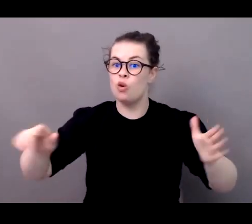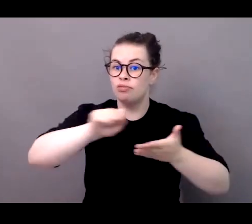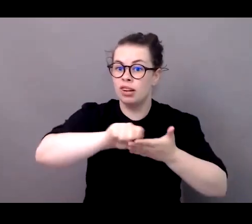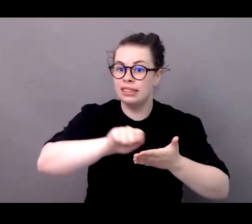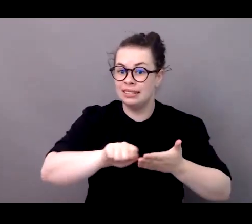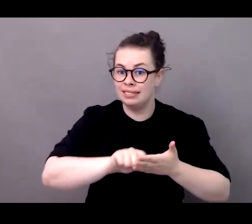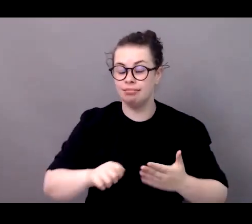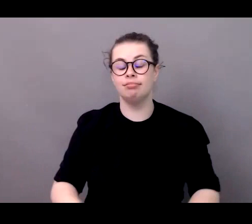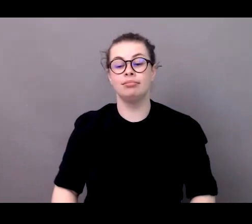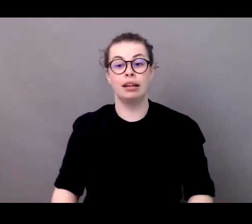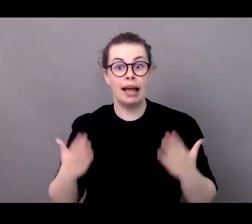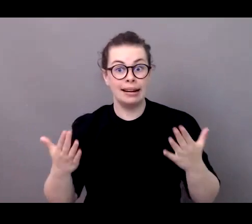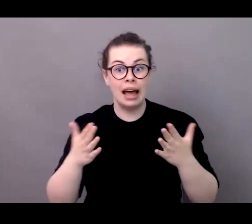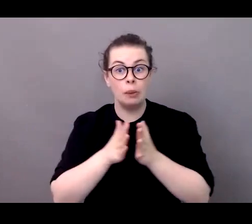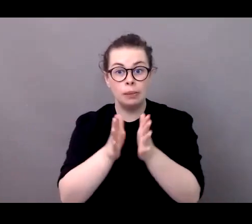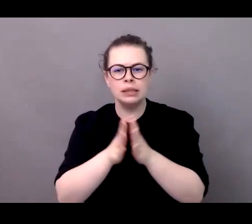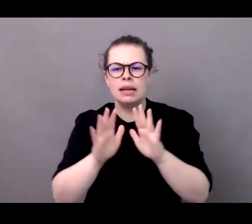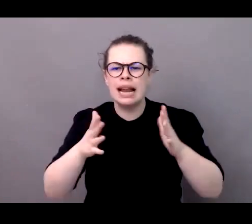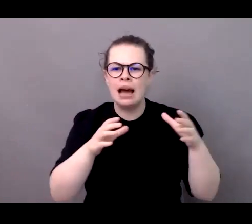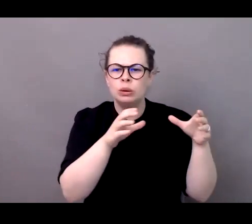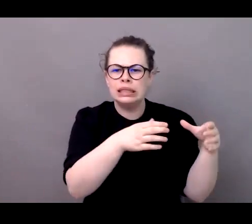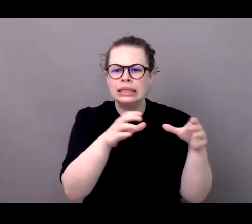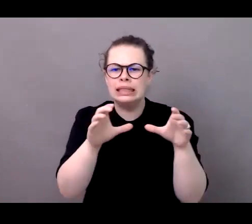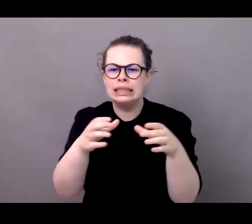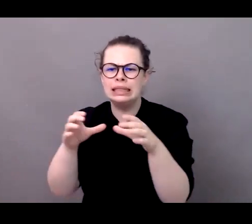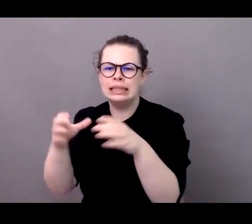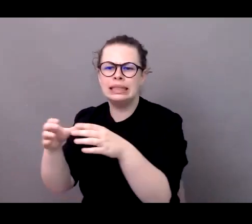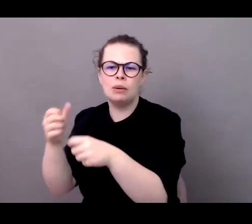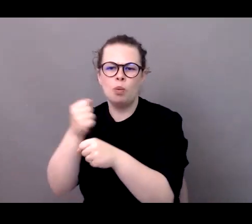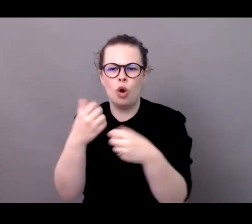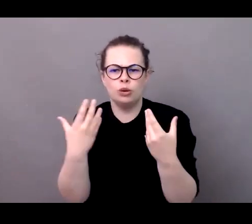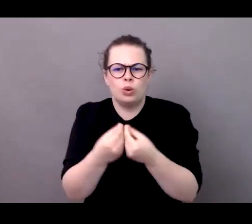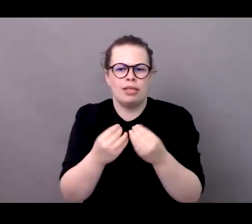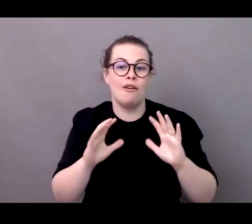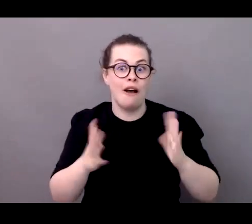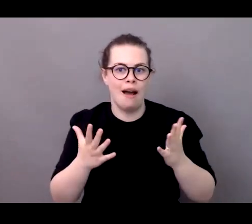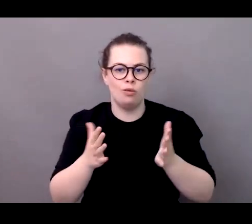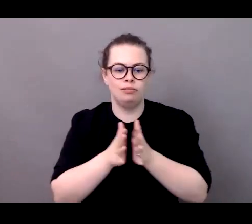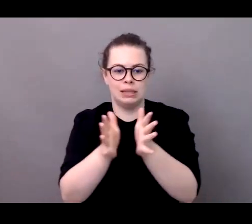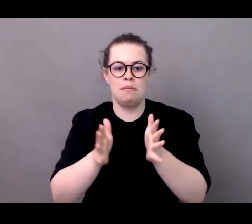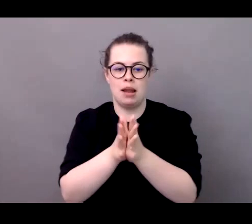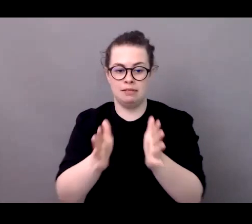work in your teams to achieve these goals. So, as I've mentioned, there are four teams,